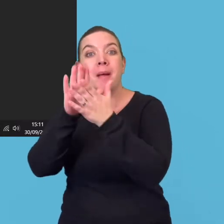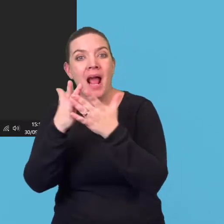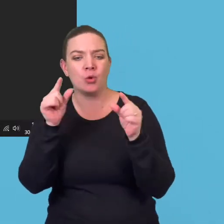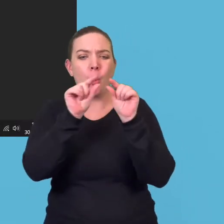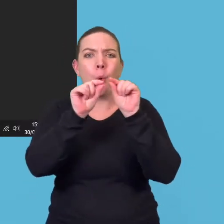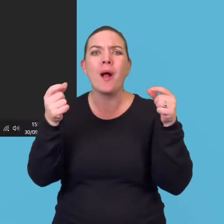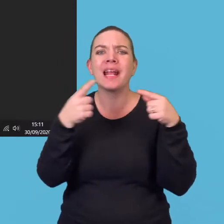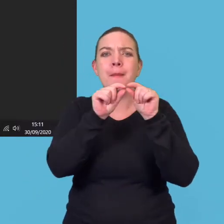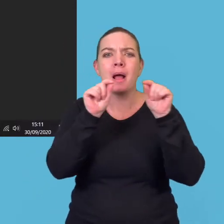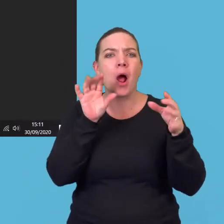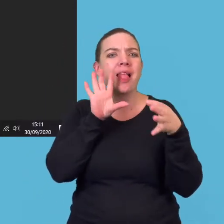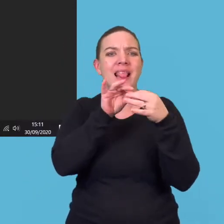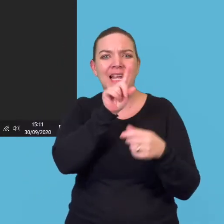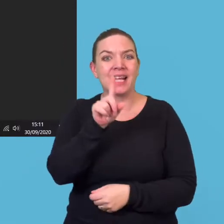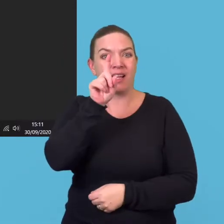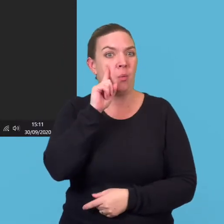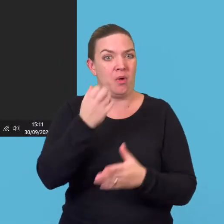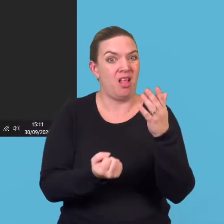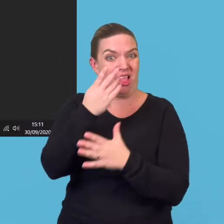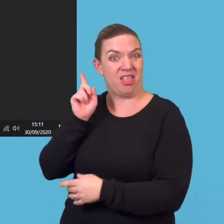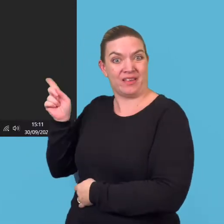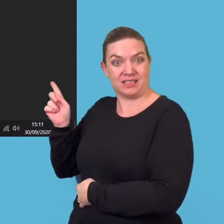The great thing about Blackboard Collaborate is that you don't need to set up an account,